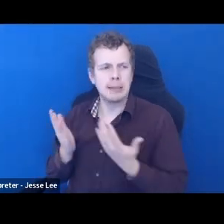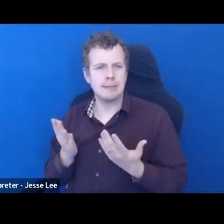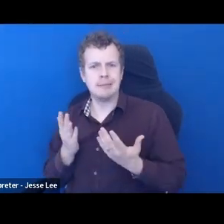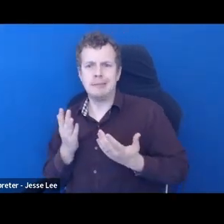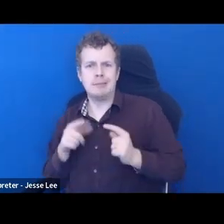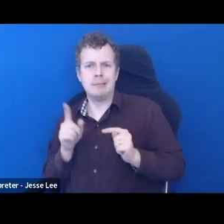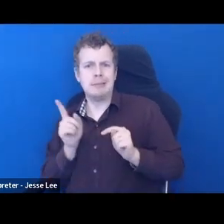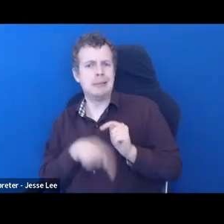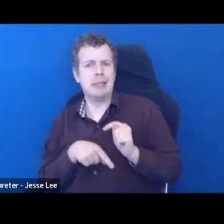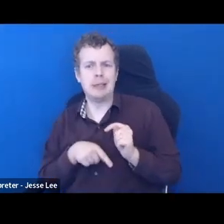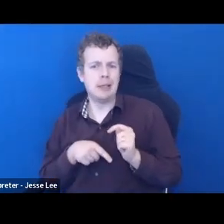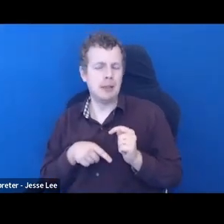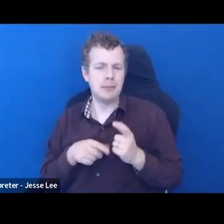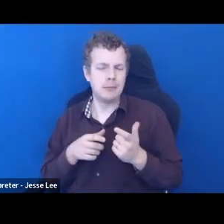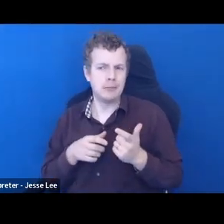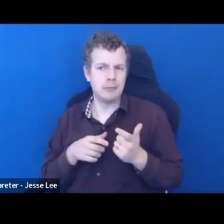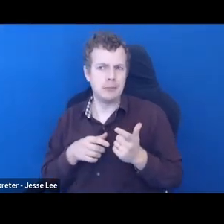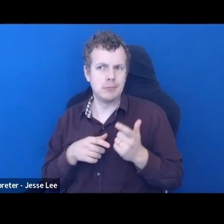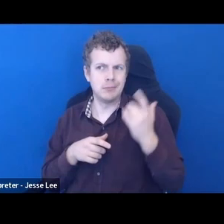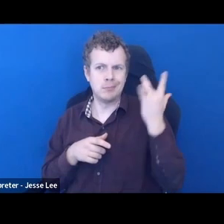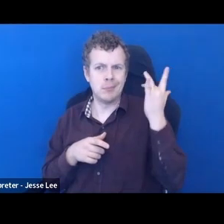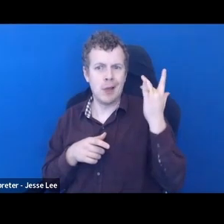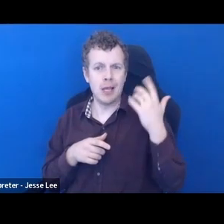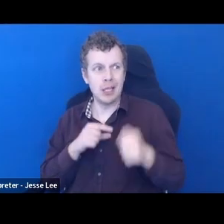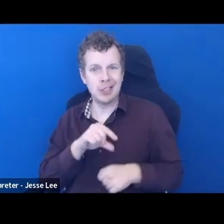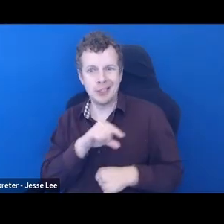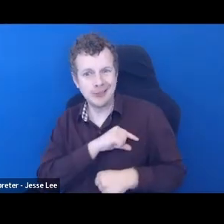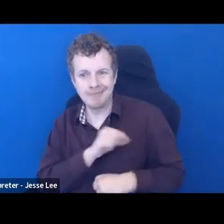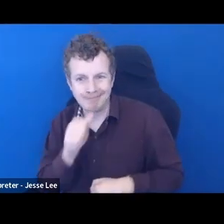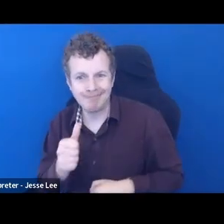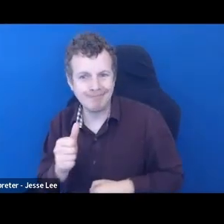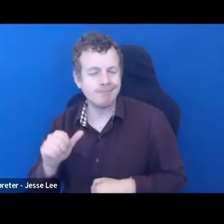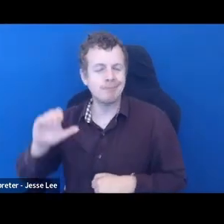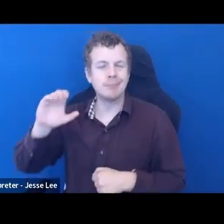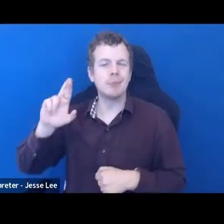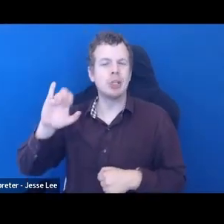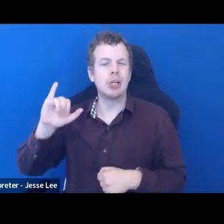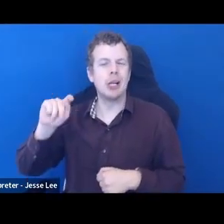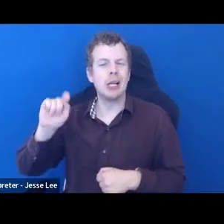for you know eligibility and criteria reasons.